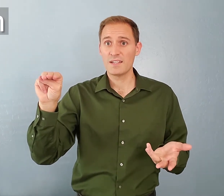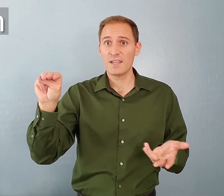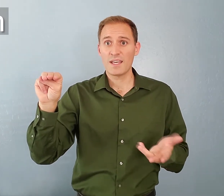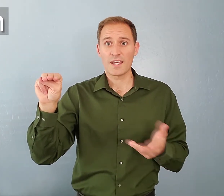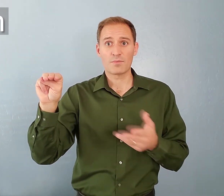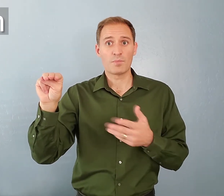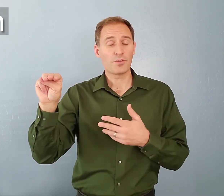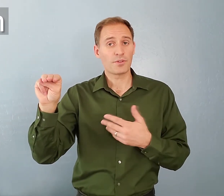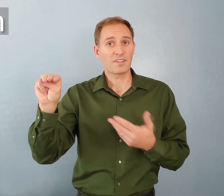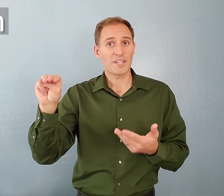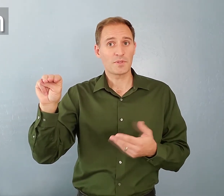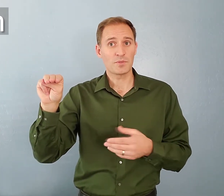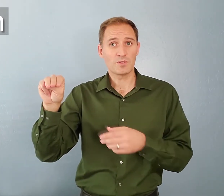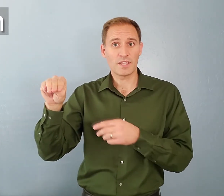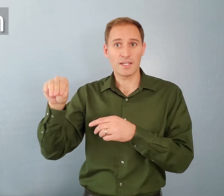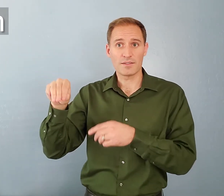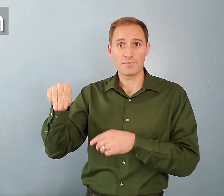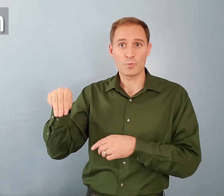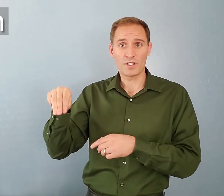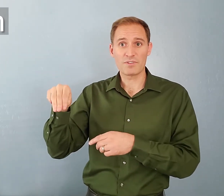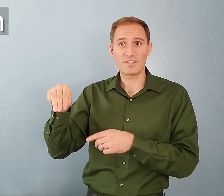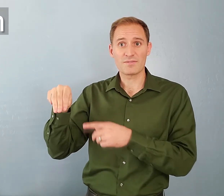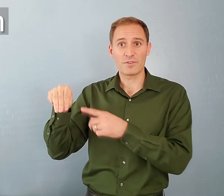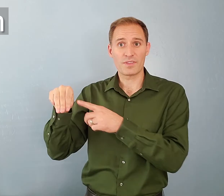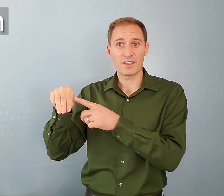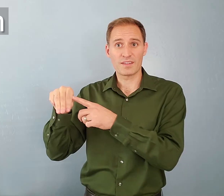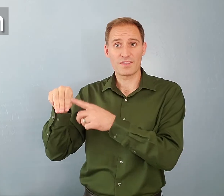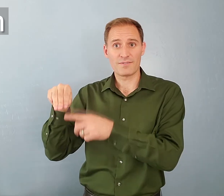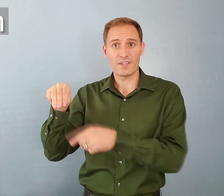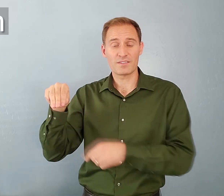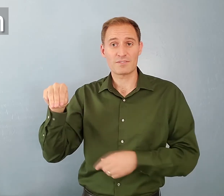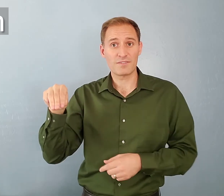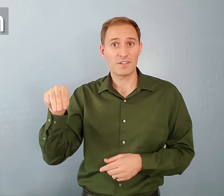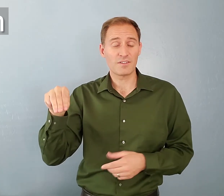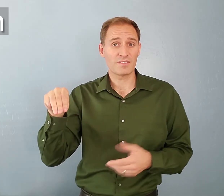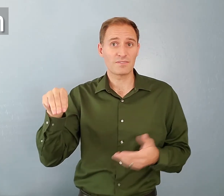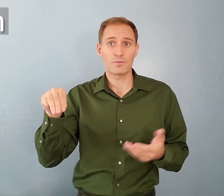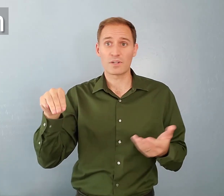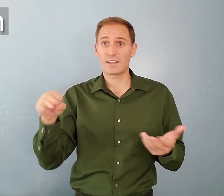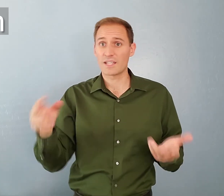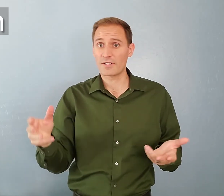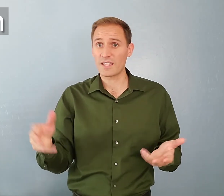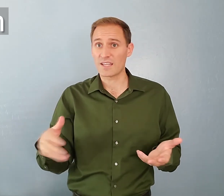both are acceptable, one reason for the straight fingers is for clarity and